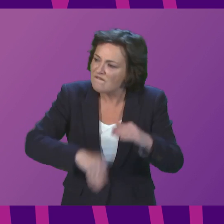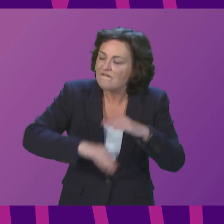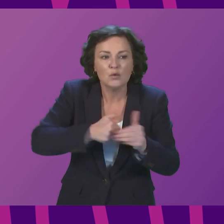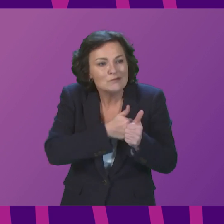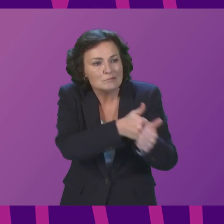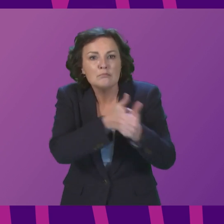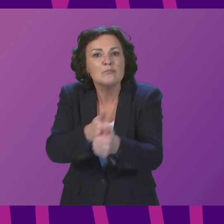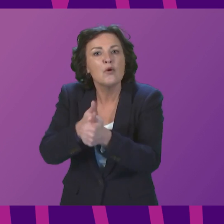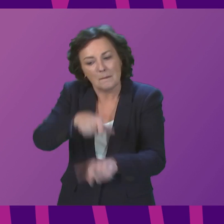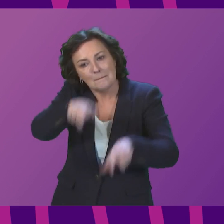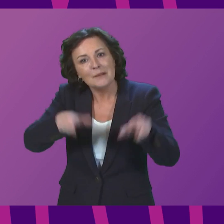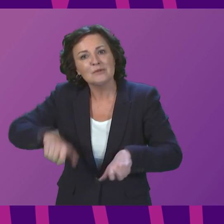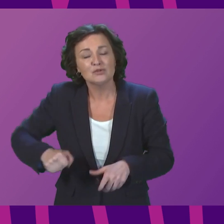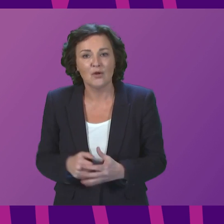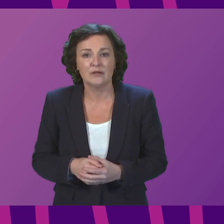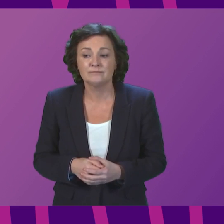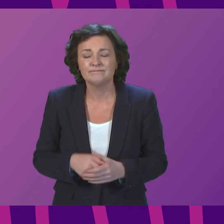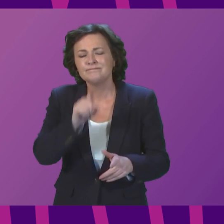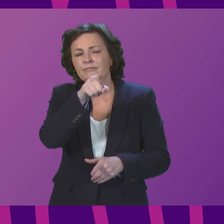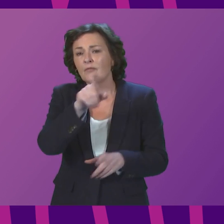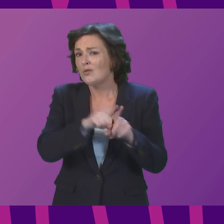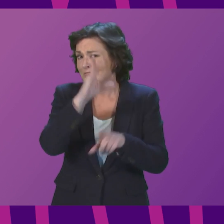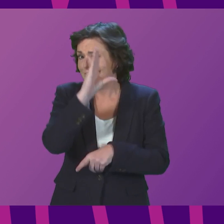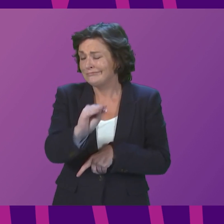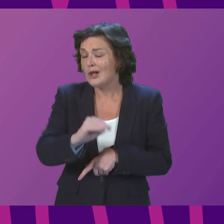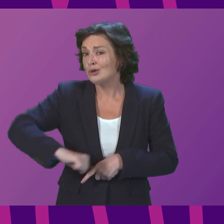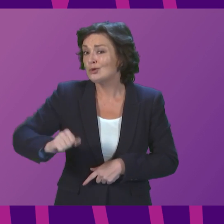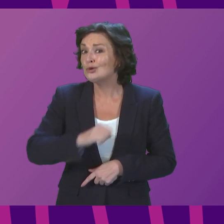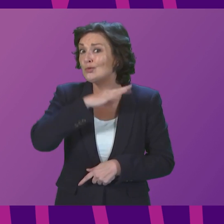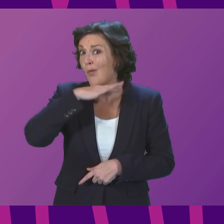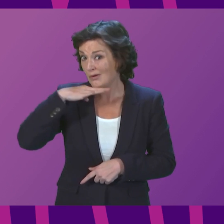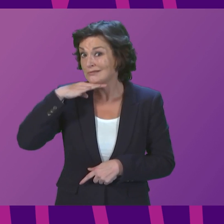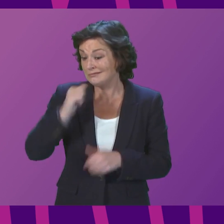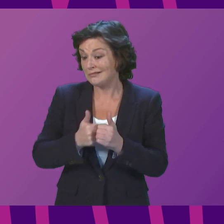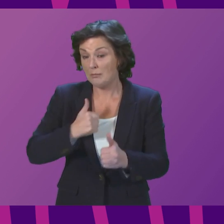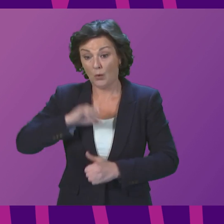that we give. Scottish Water will announce its decision on increases shortly.